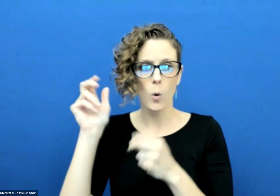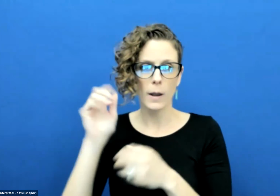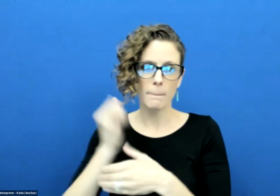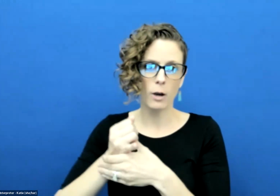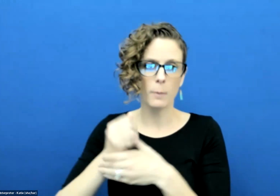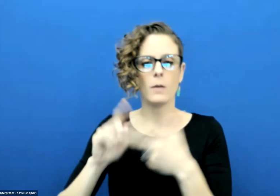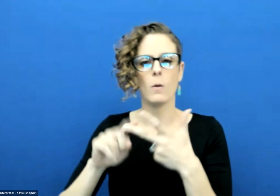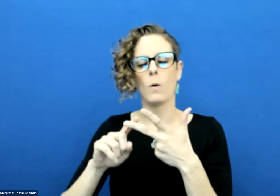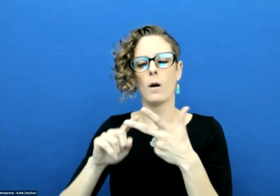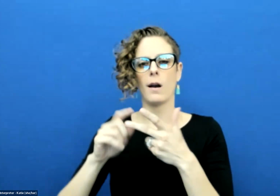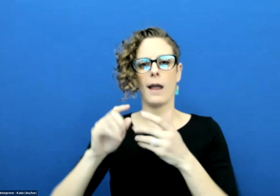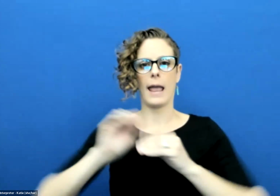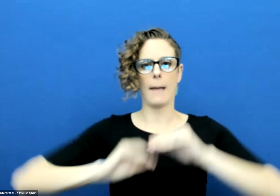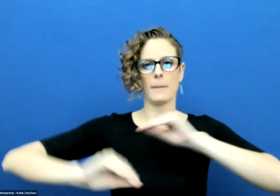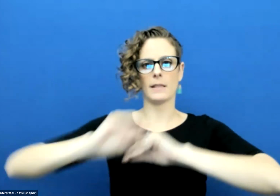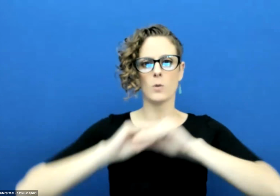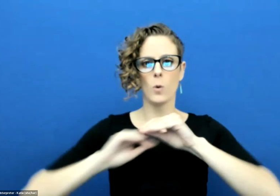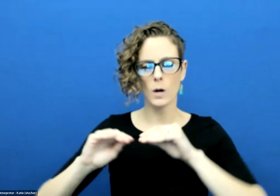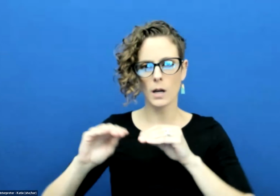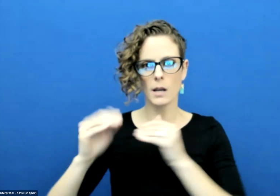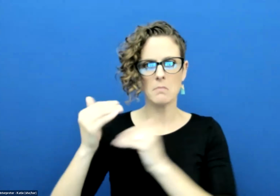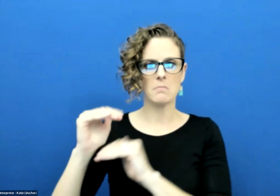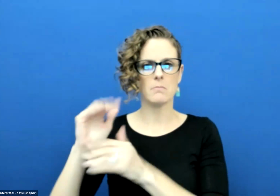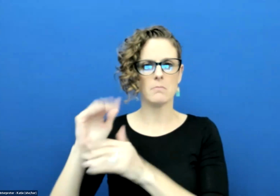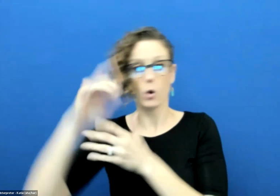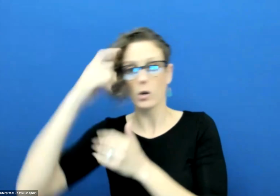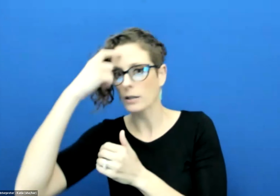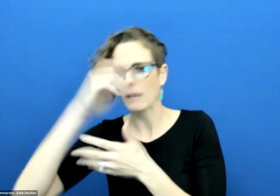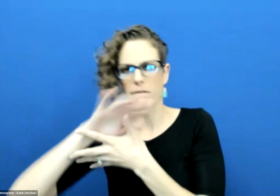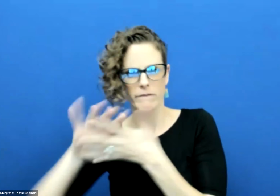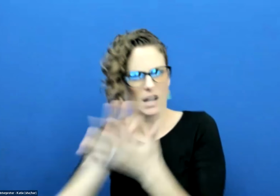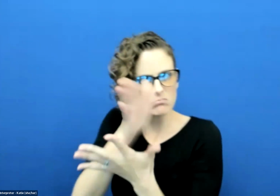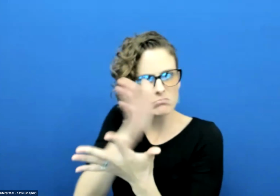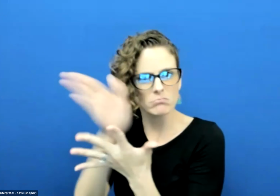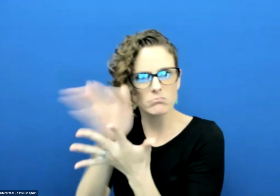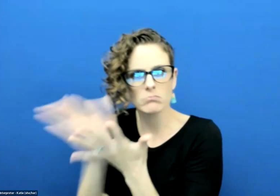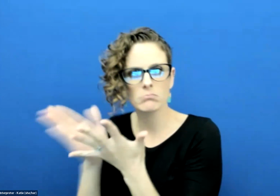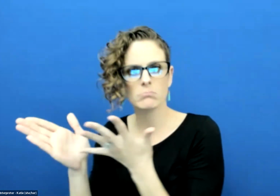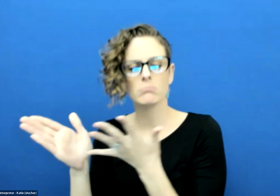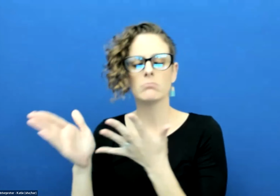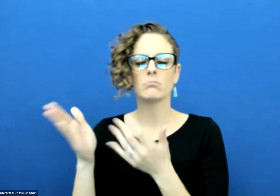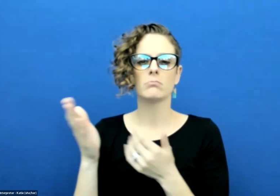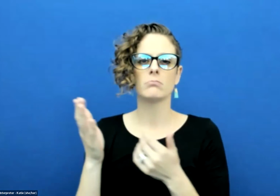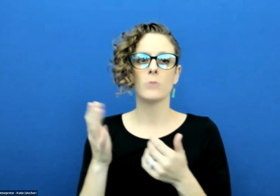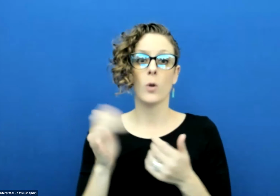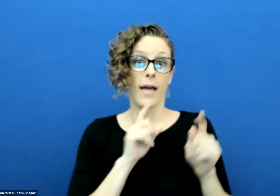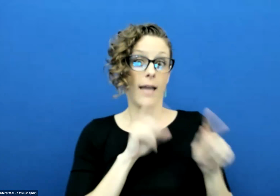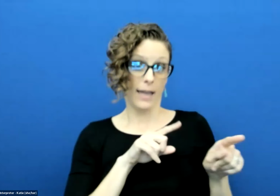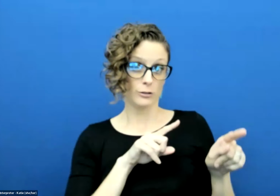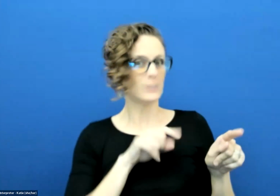dexterity so cognitive right so that's one answer is not ready yet but we're working on that they're